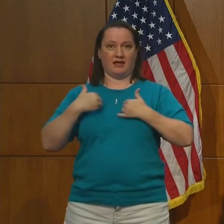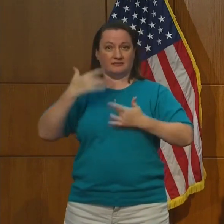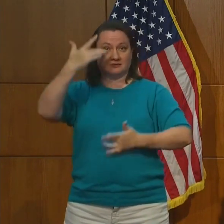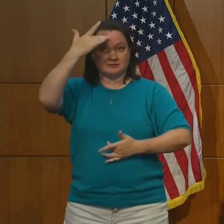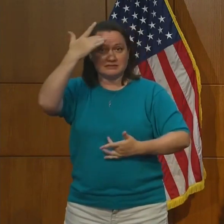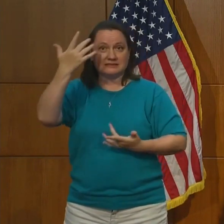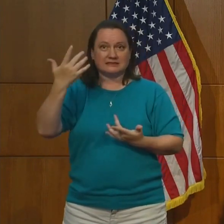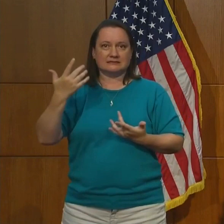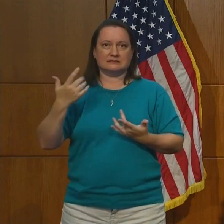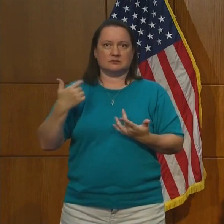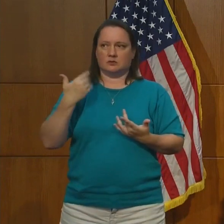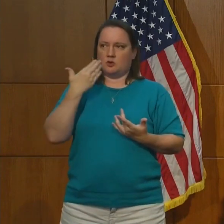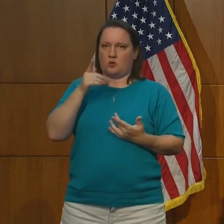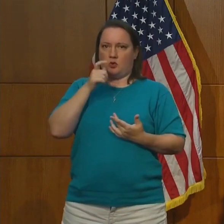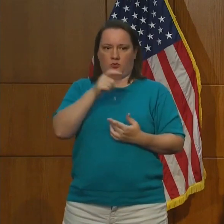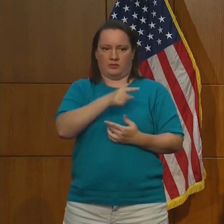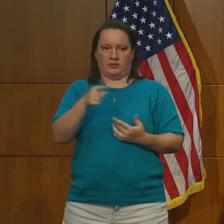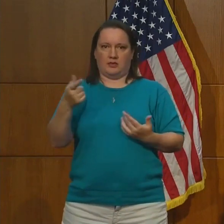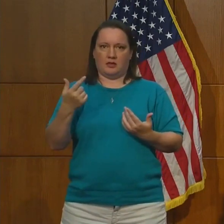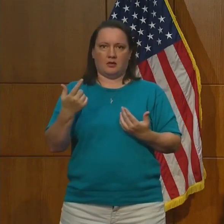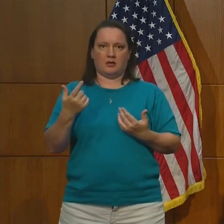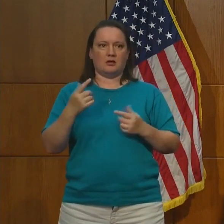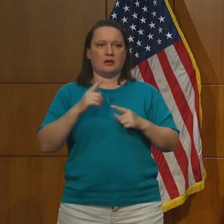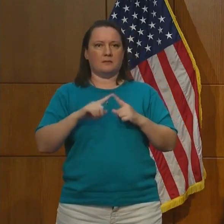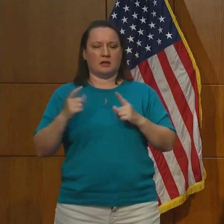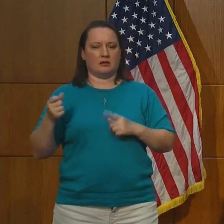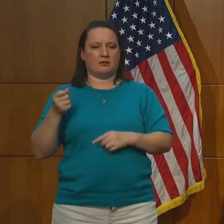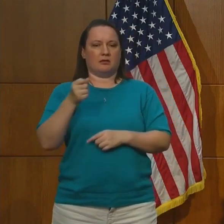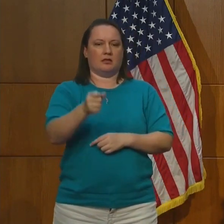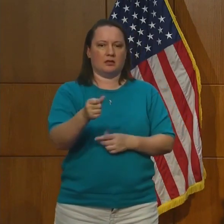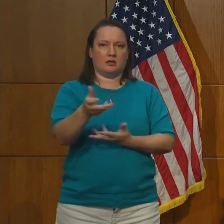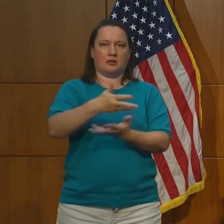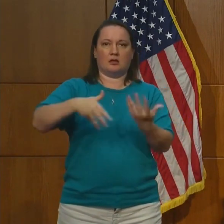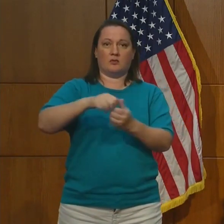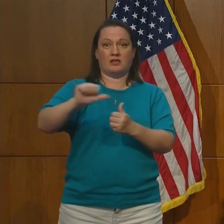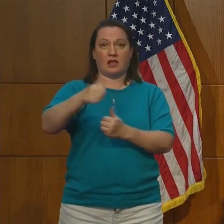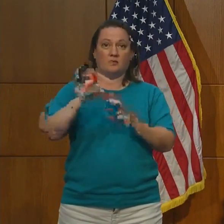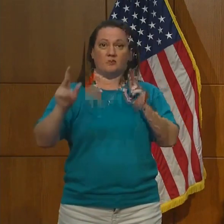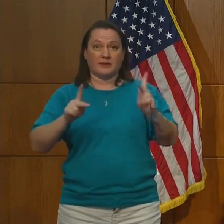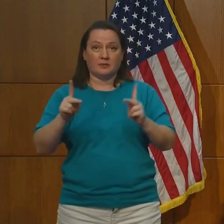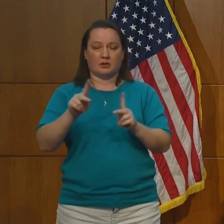FIVE TO PLAY IN AT. STARTED THEY'VE BEEN SO. HAVE BEEN THAT ARE A SOME YOU DON'T KNOW WHO